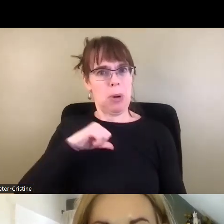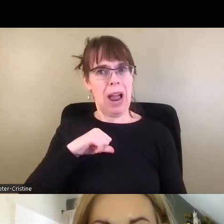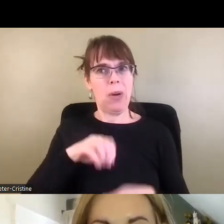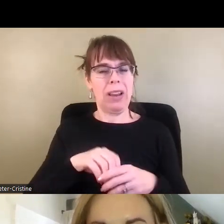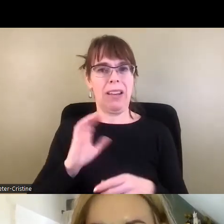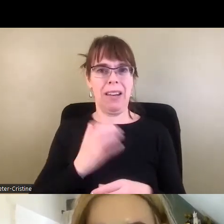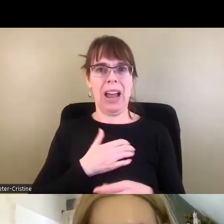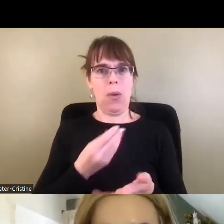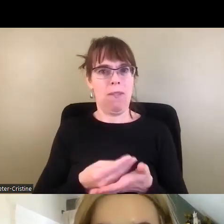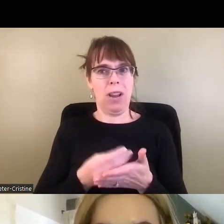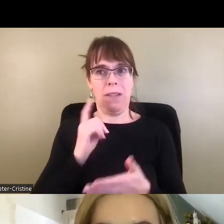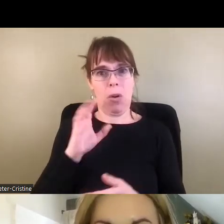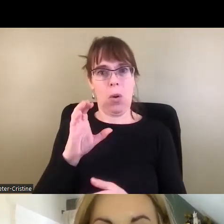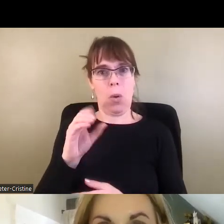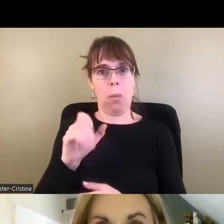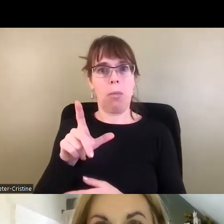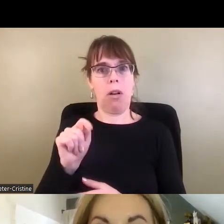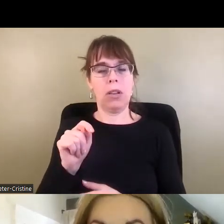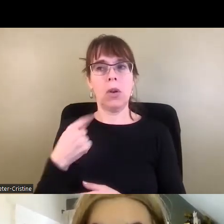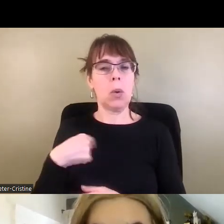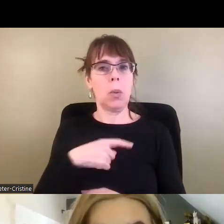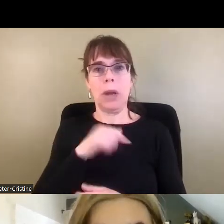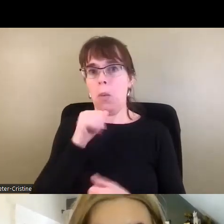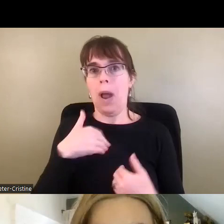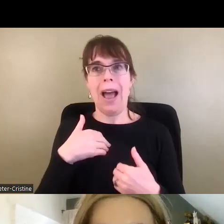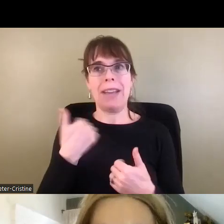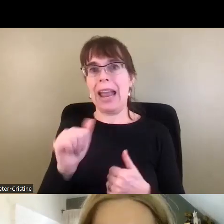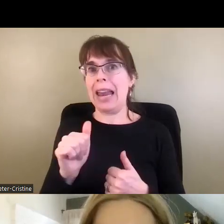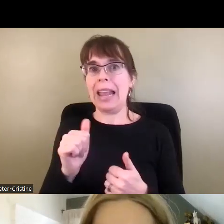for the Cobalt Abortion Fund, is that we don't have an income requirement and we don't have a